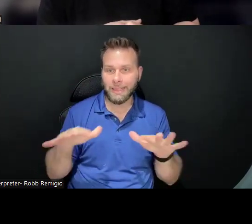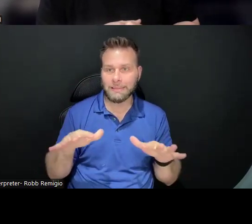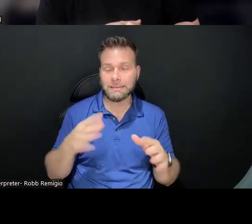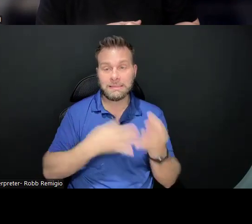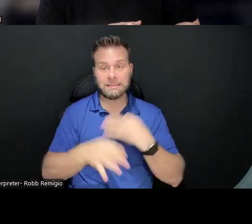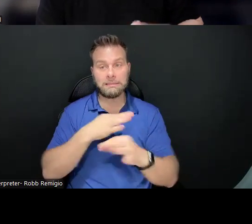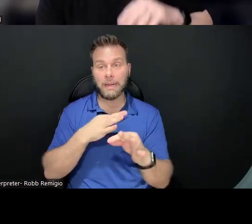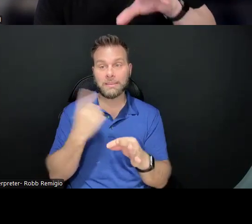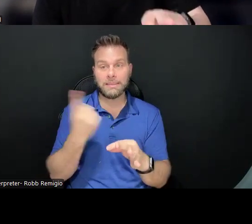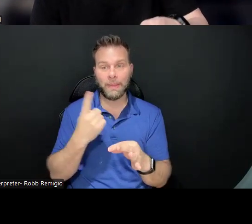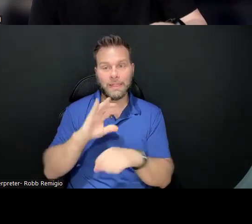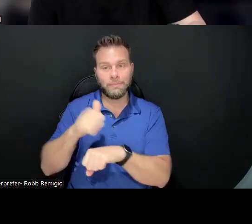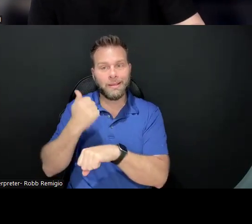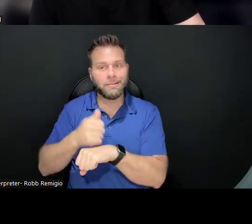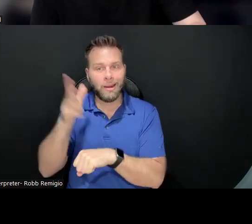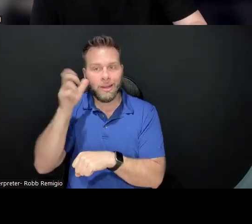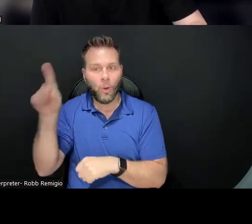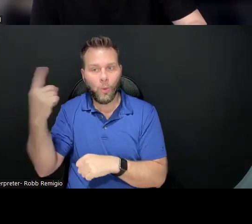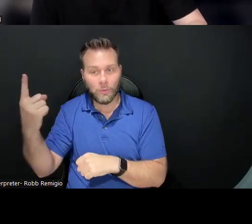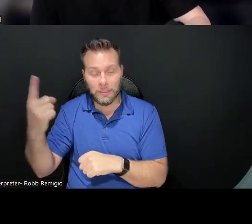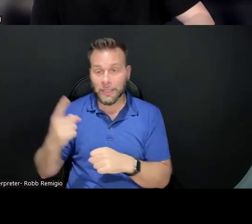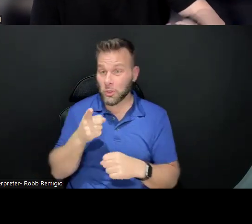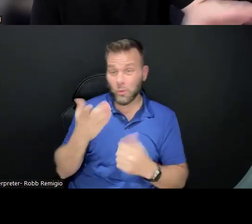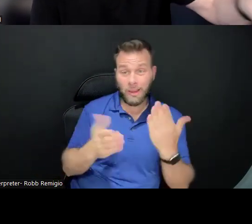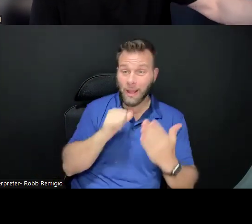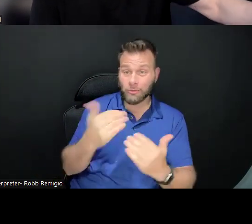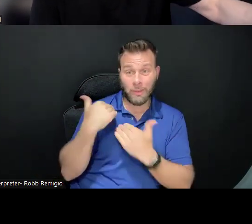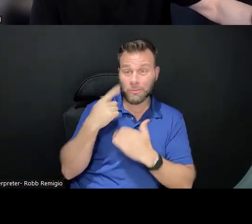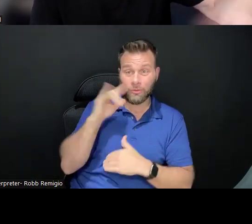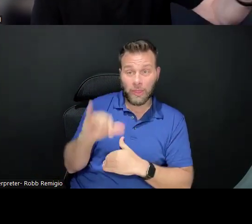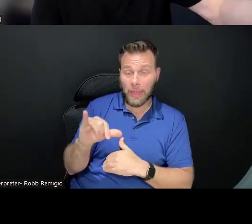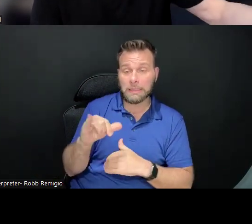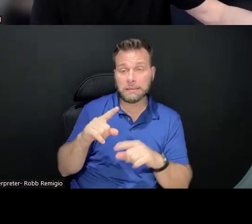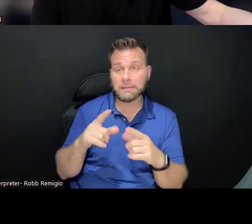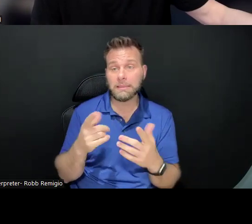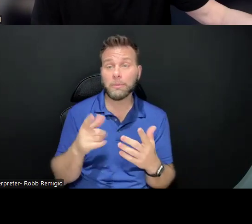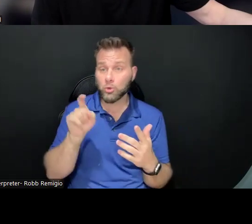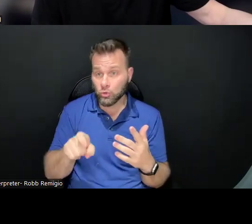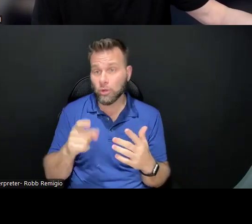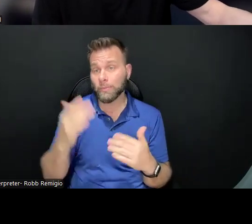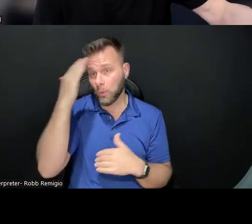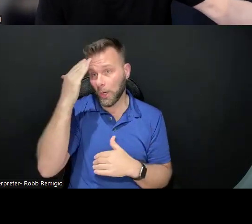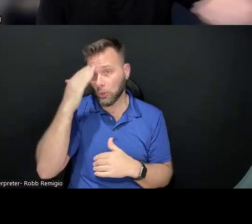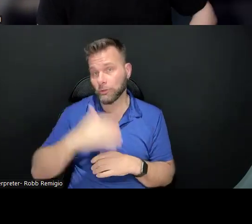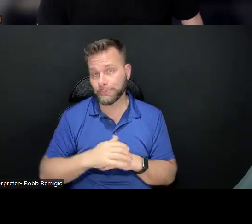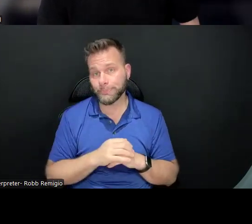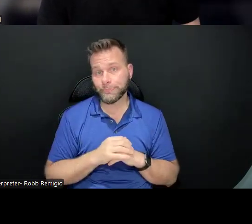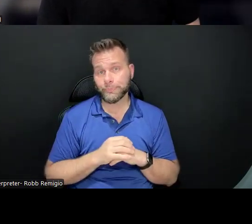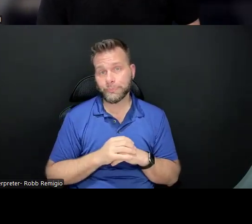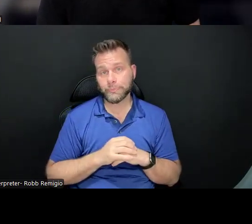or shakes a bed instead of something that's purely audible. You may not be responsible for that, in terms of what somebody does at home, but you should be